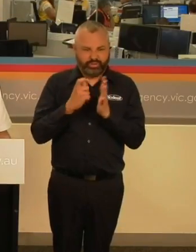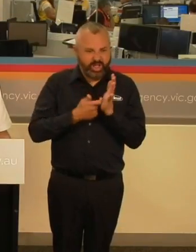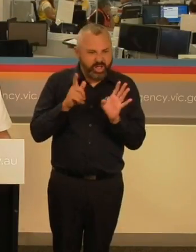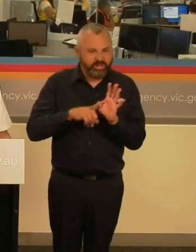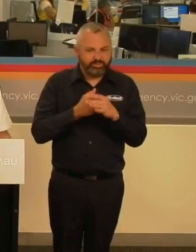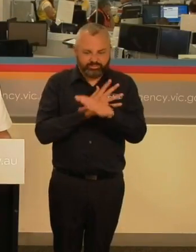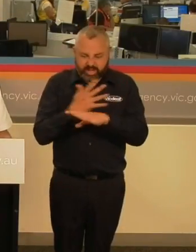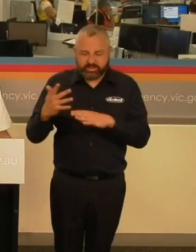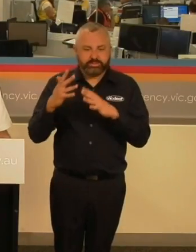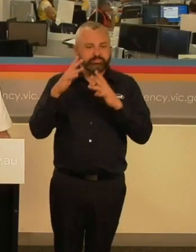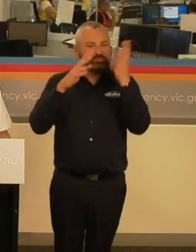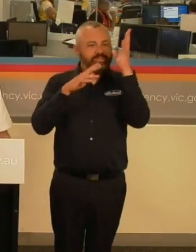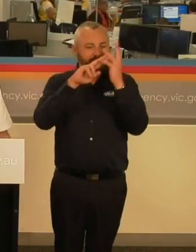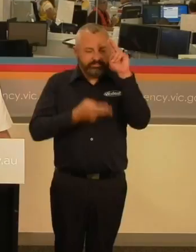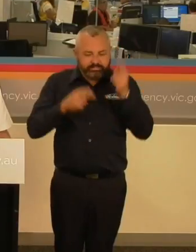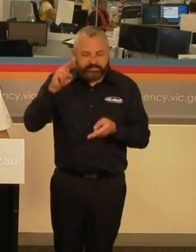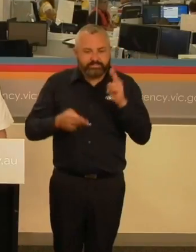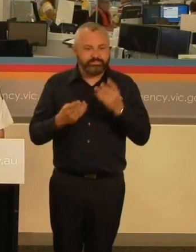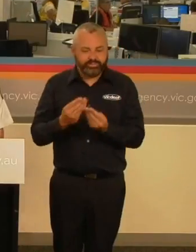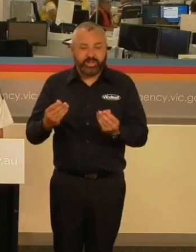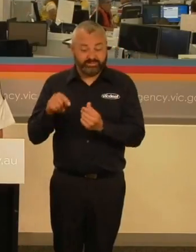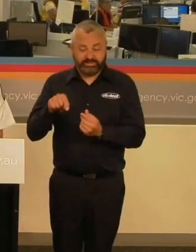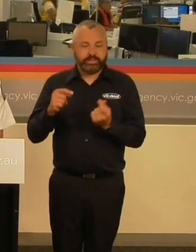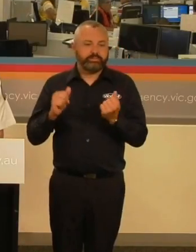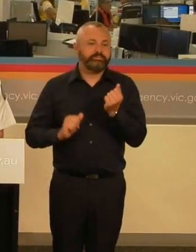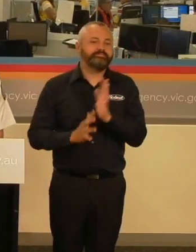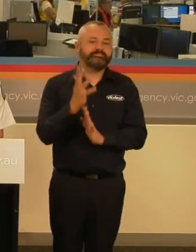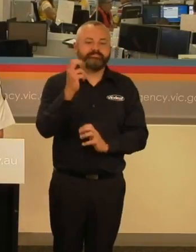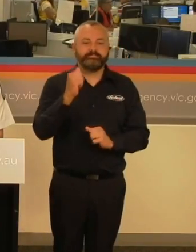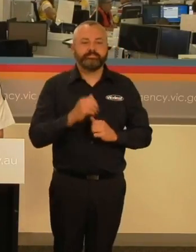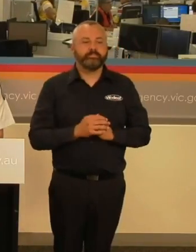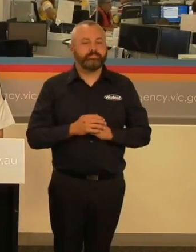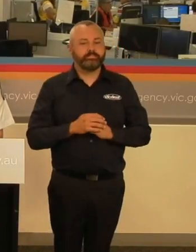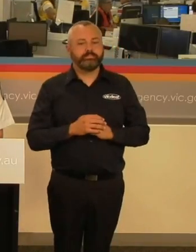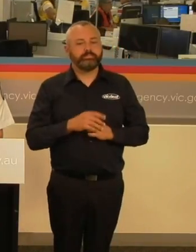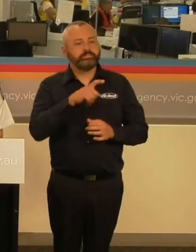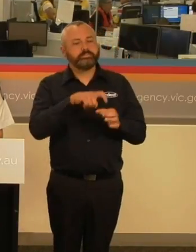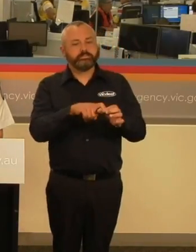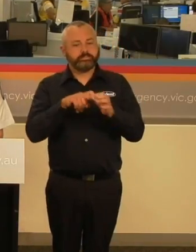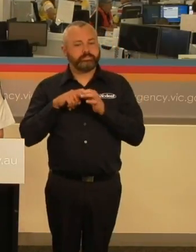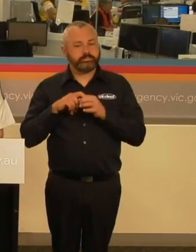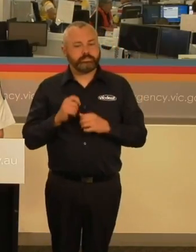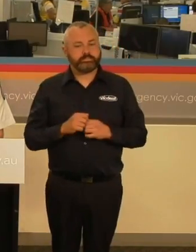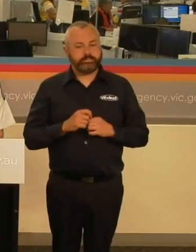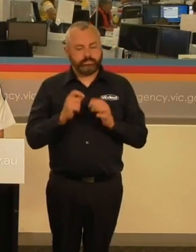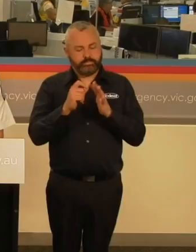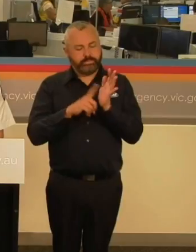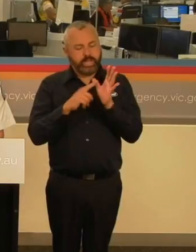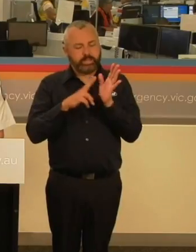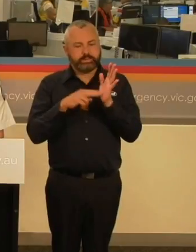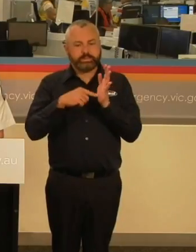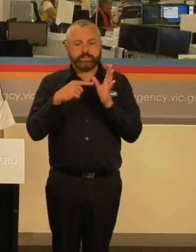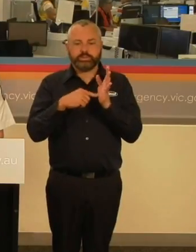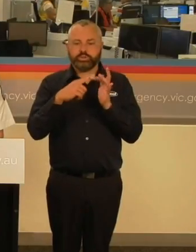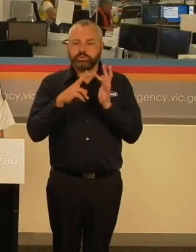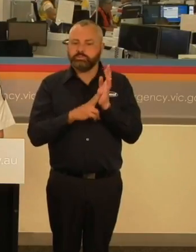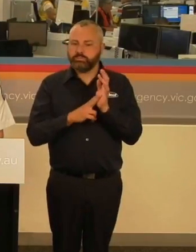freely and with intensity. There would be plantation involved in these and there